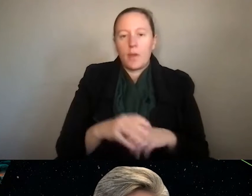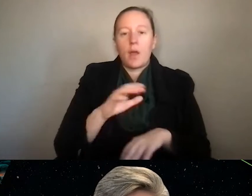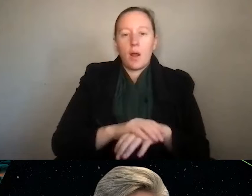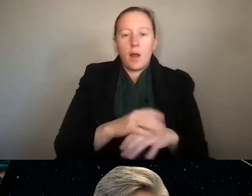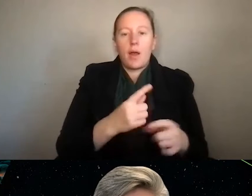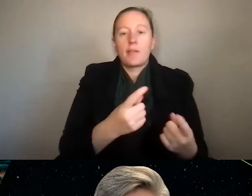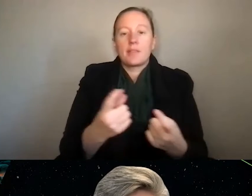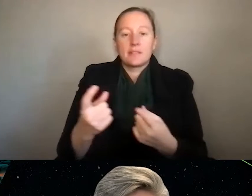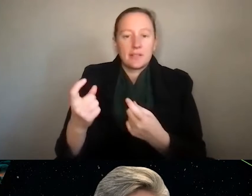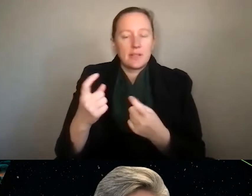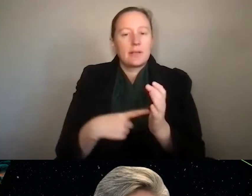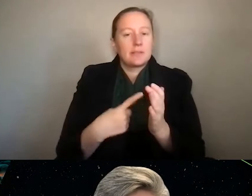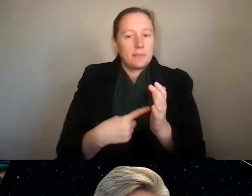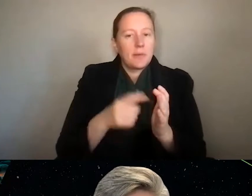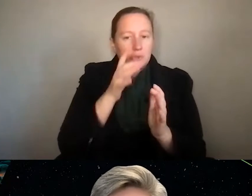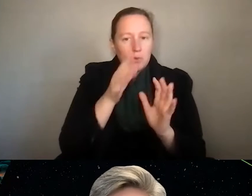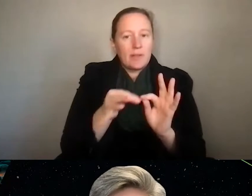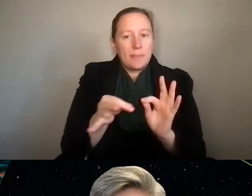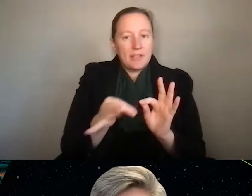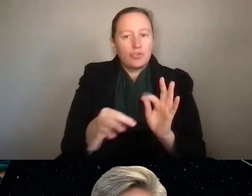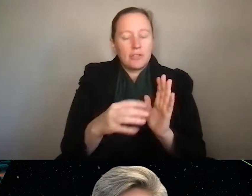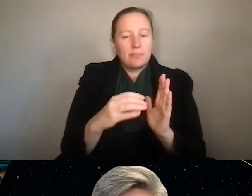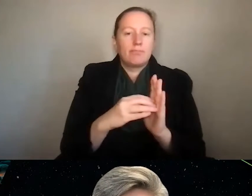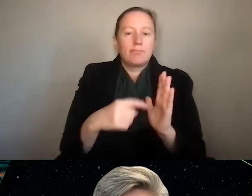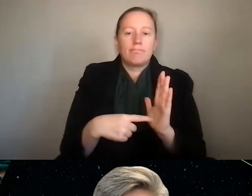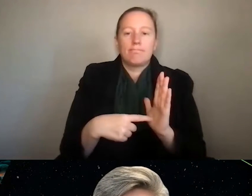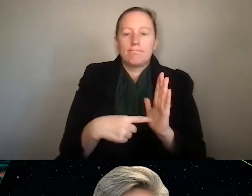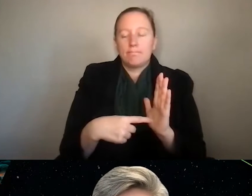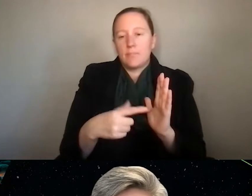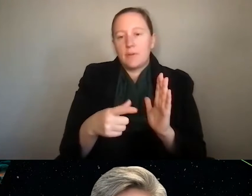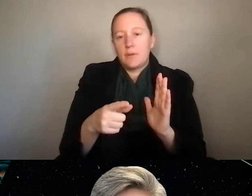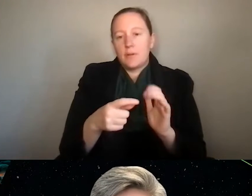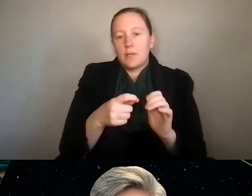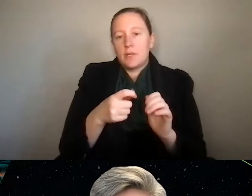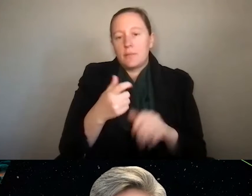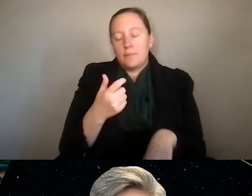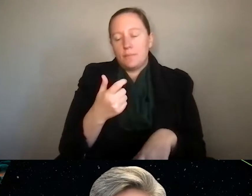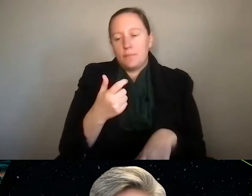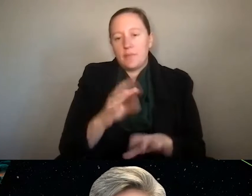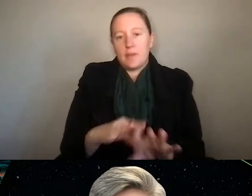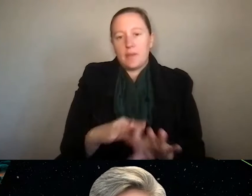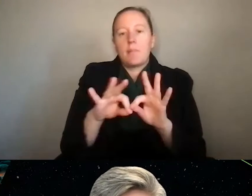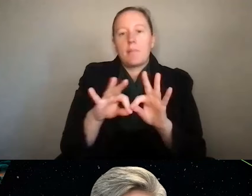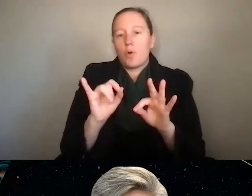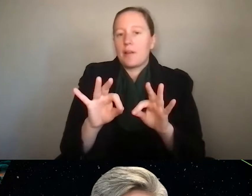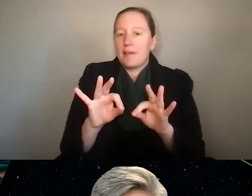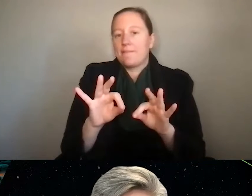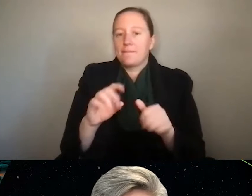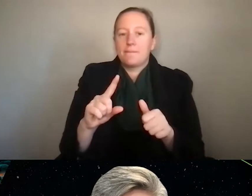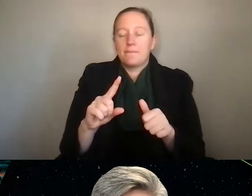mentioned that will be important if you are to mention that the EAGER are